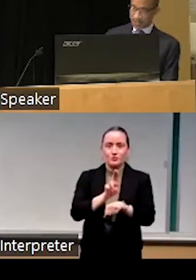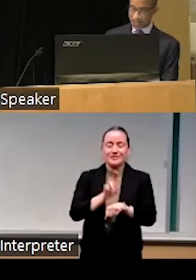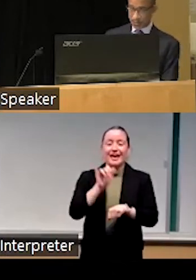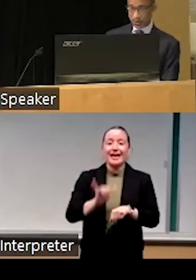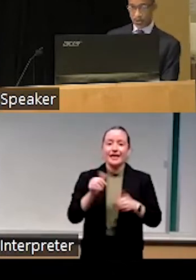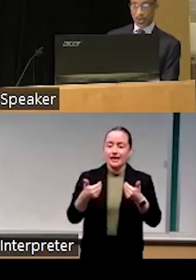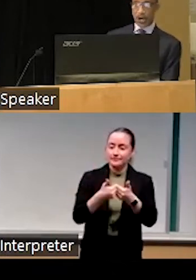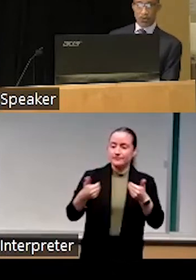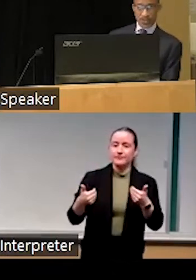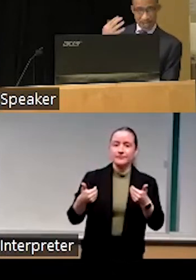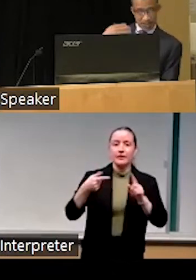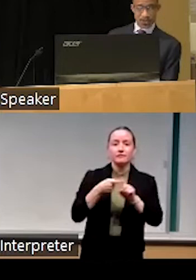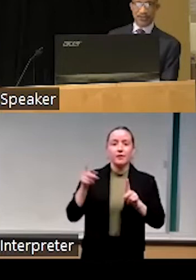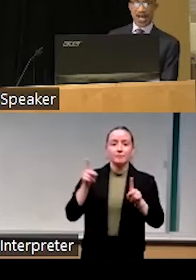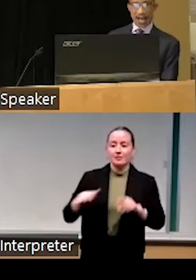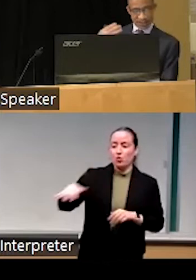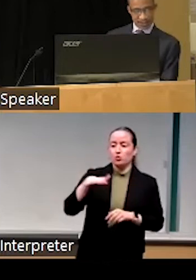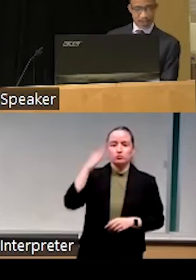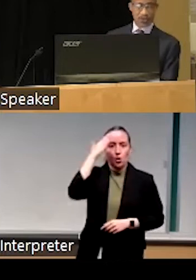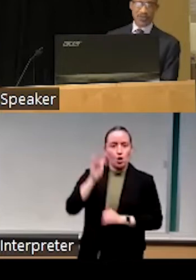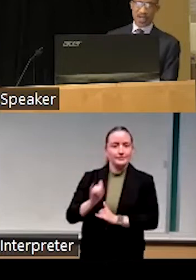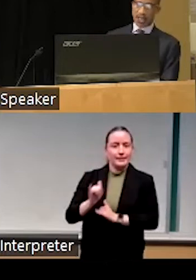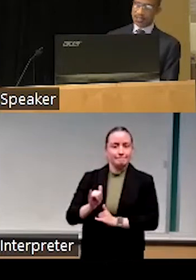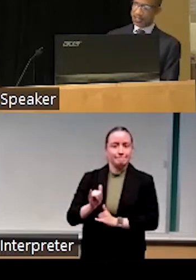those individuals who don't know the same sorts of facts the same sorts of knowledge